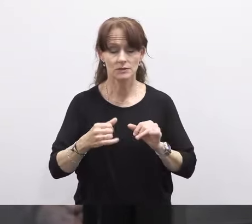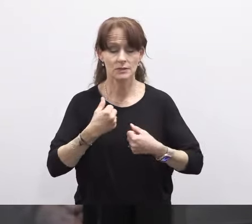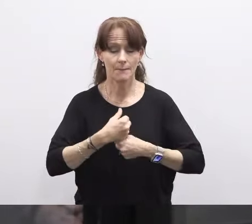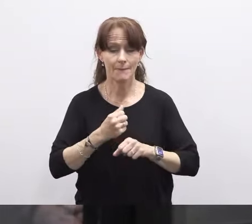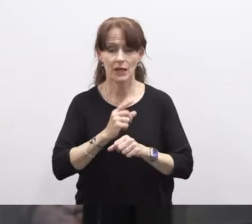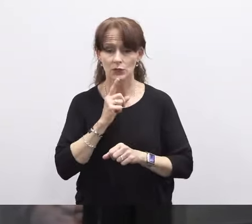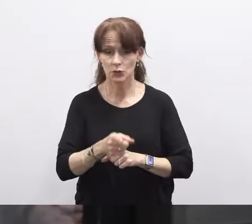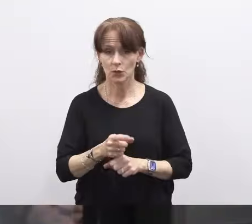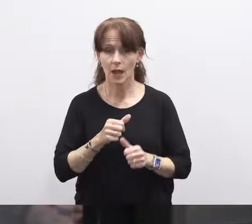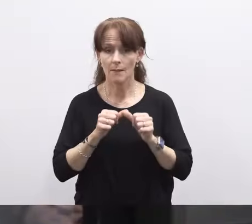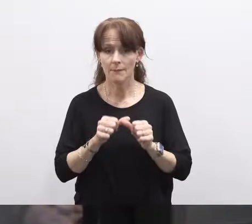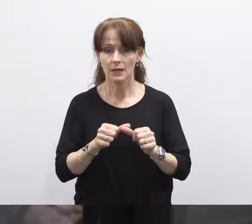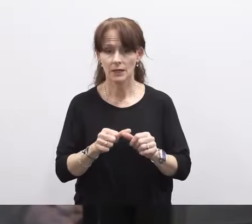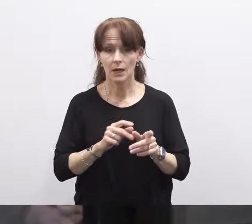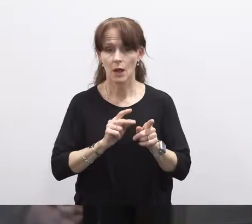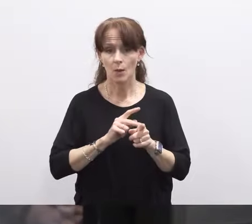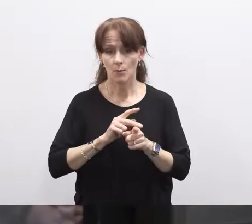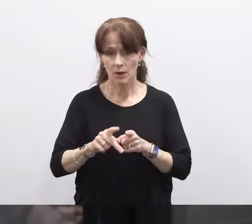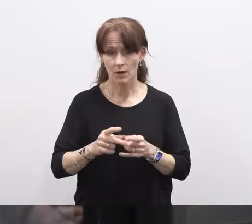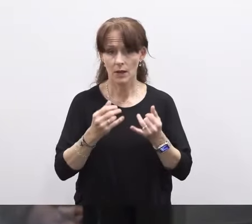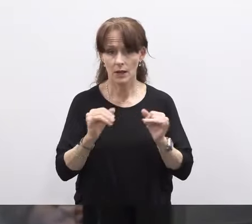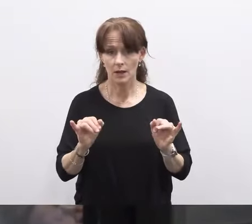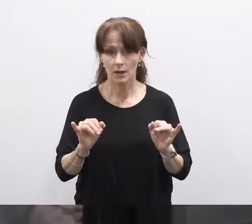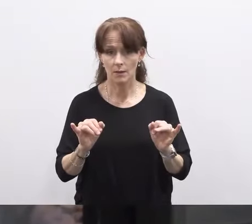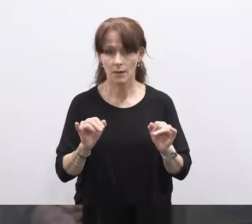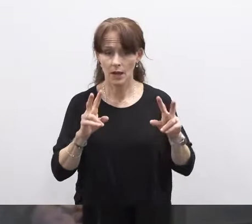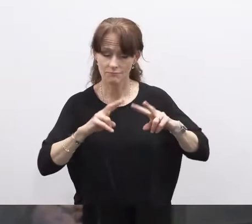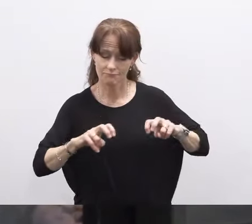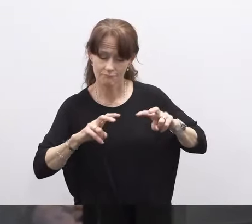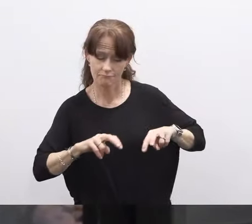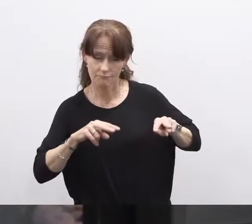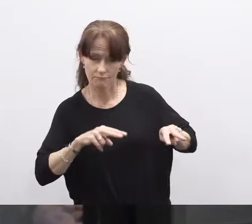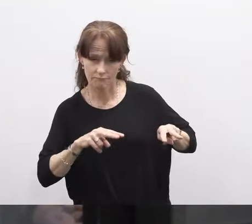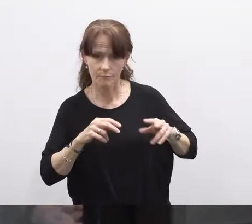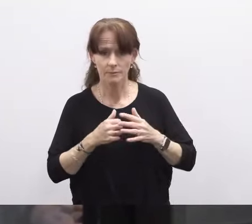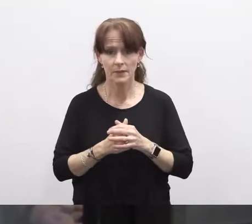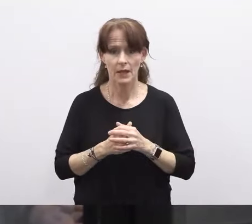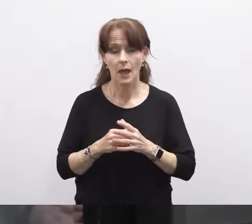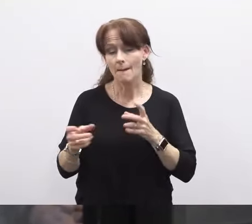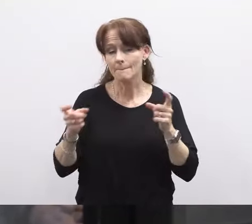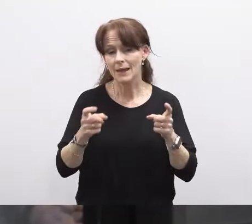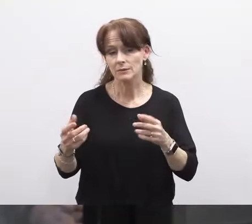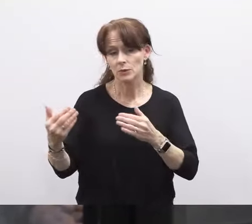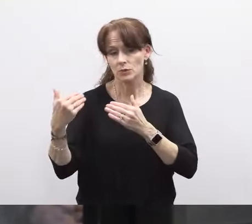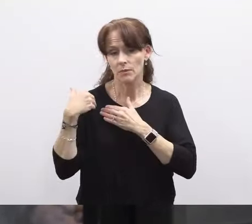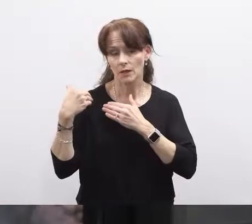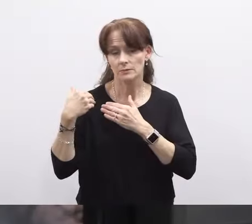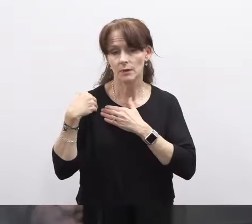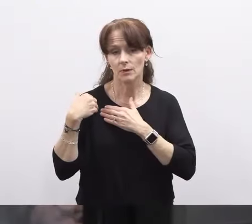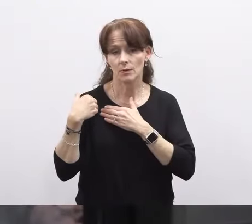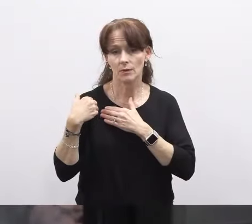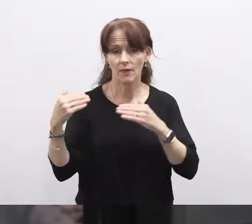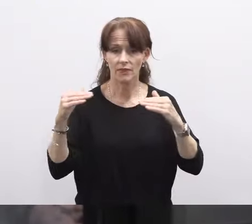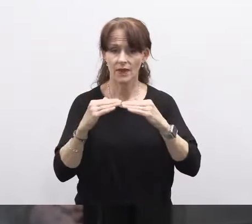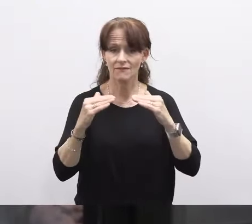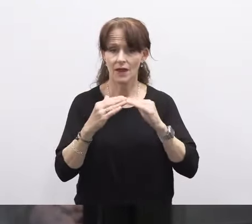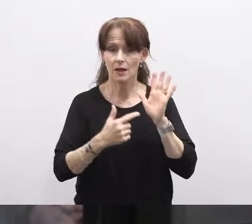and maintain our professional independence and skepticism. So management's responsible for the fair presentation of the financial statements.